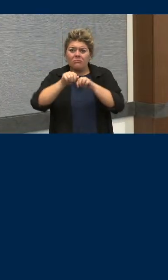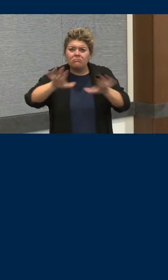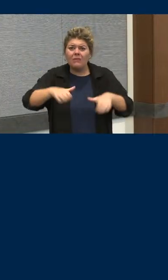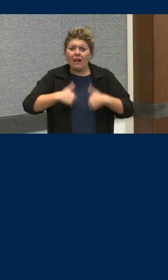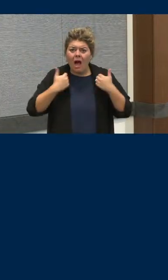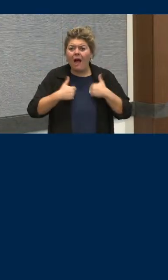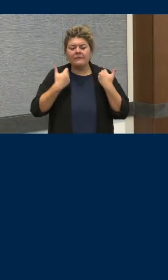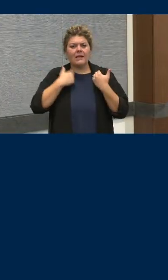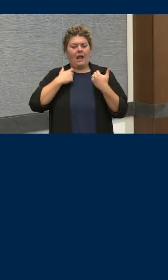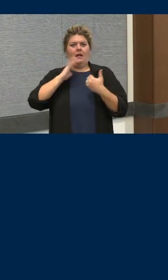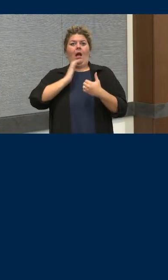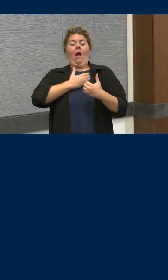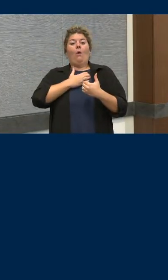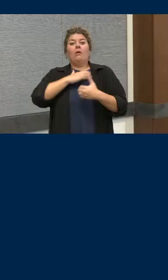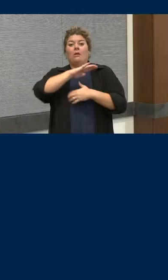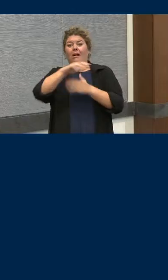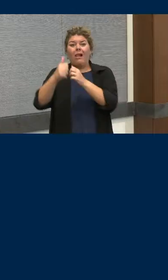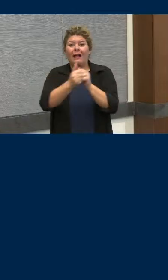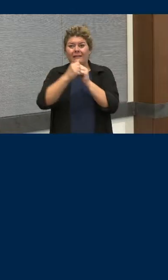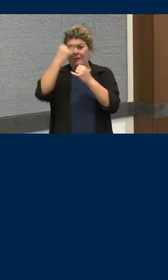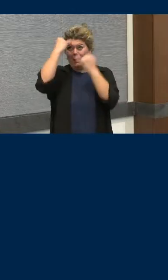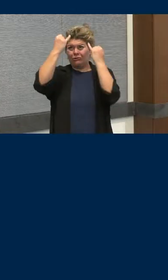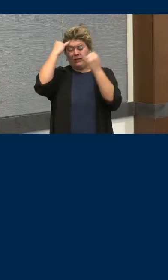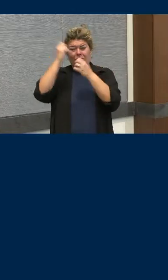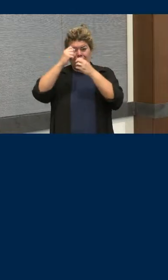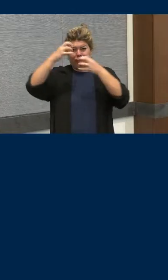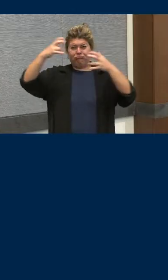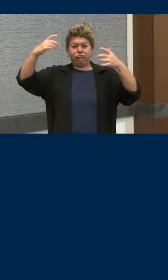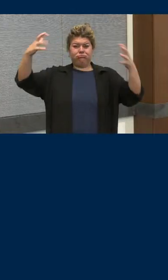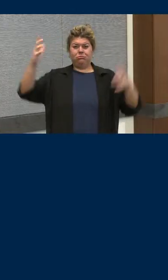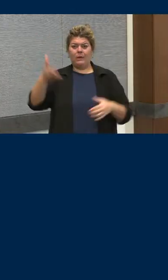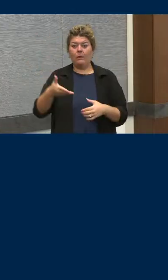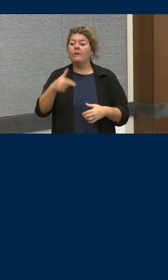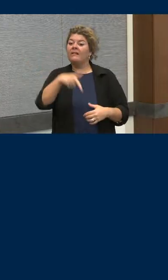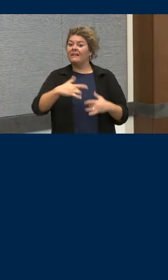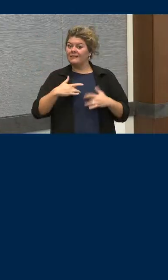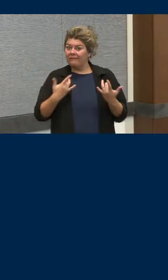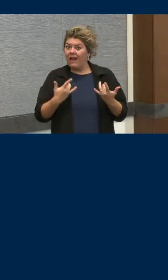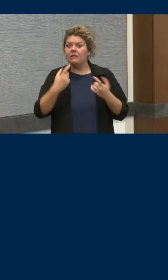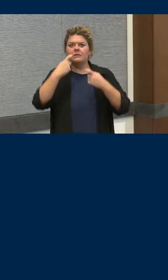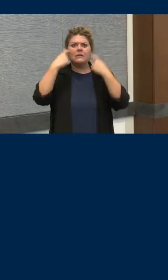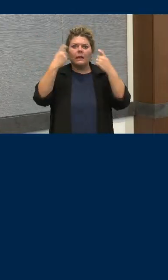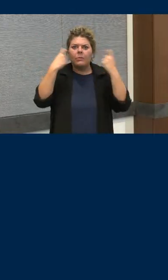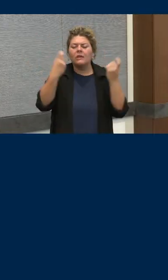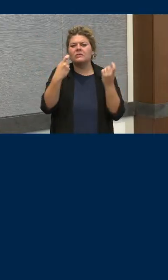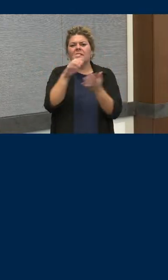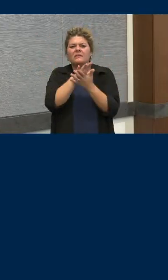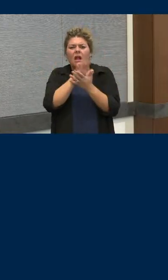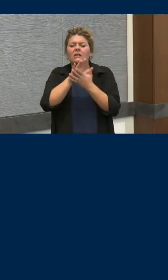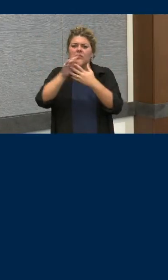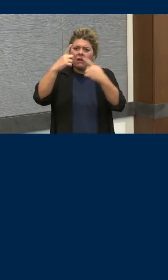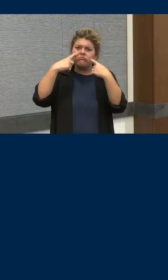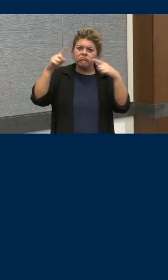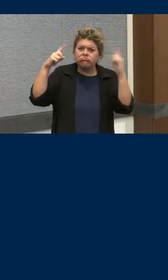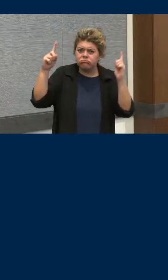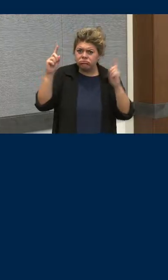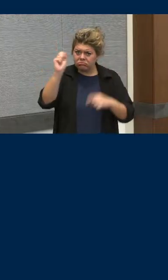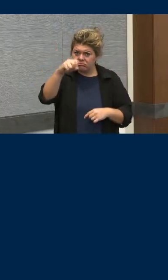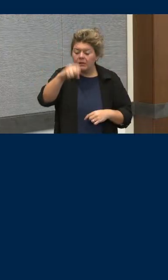imagination. This event is not only a celebration of scholarly accomplishment, but also a